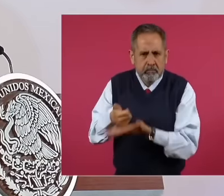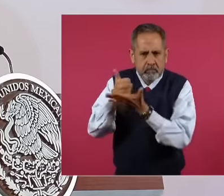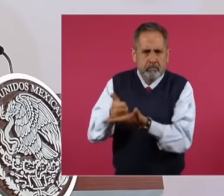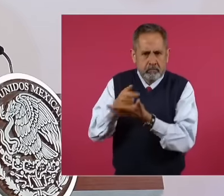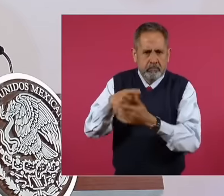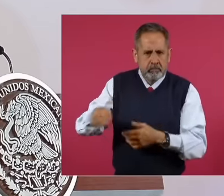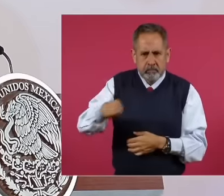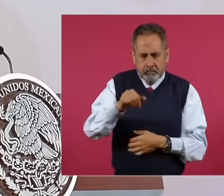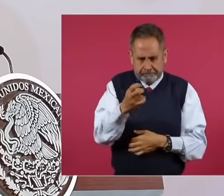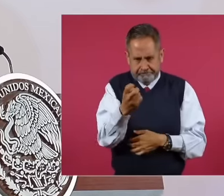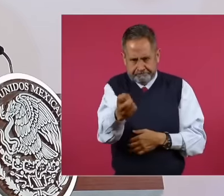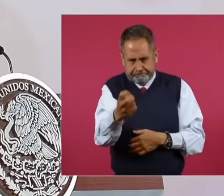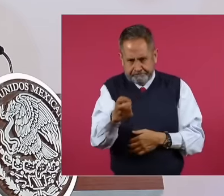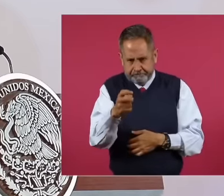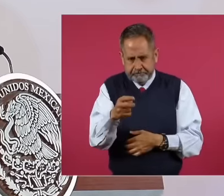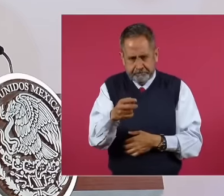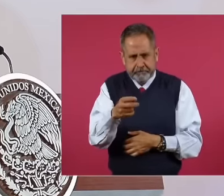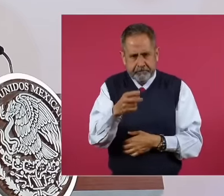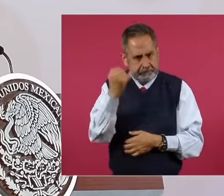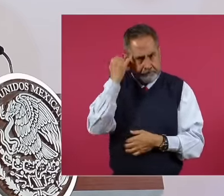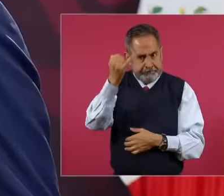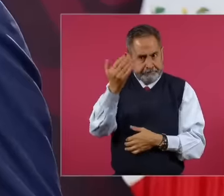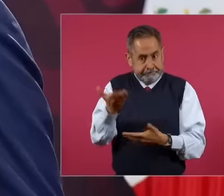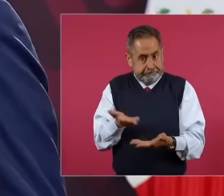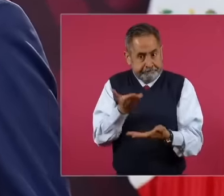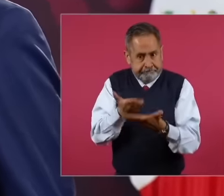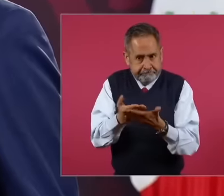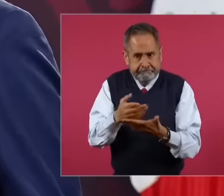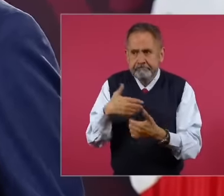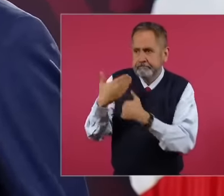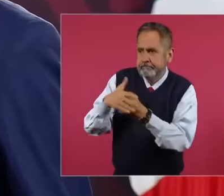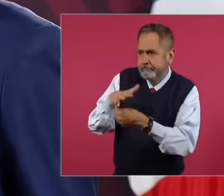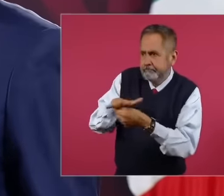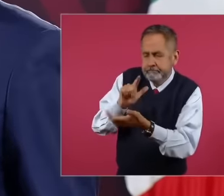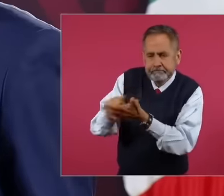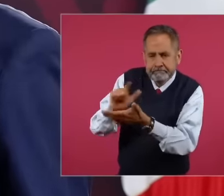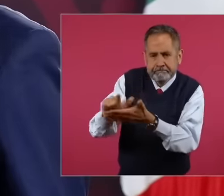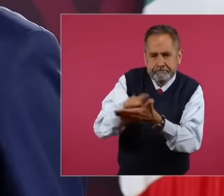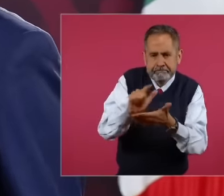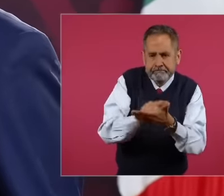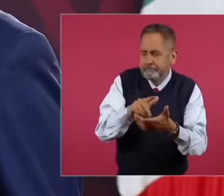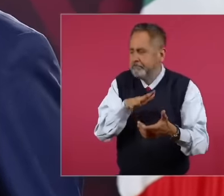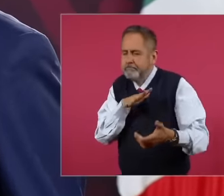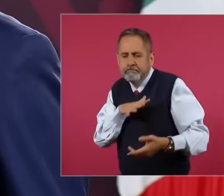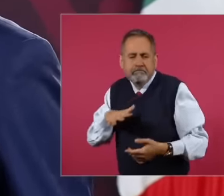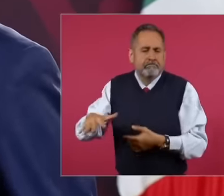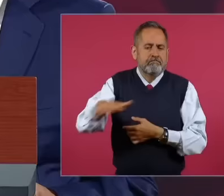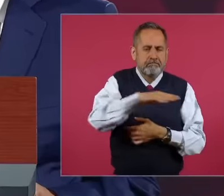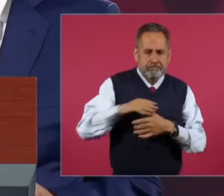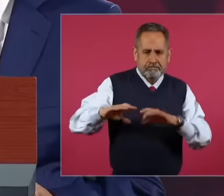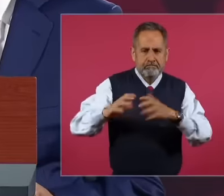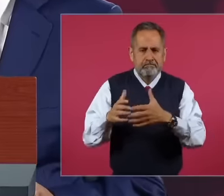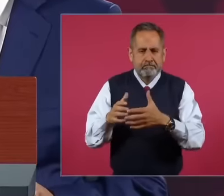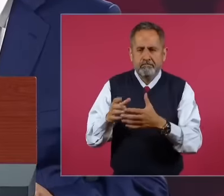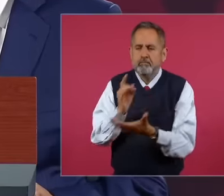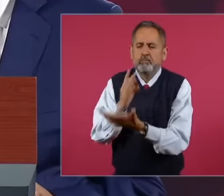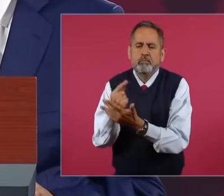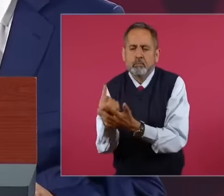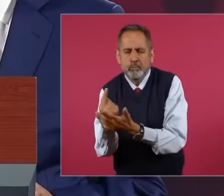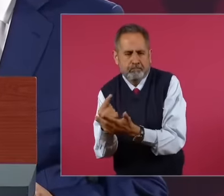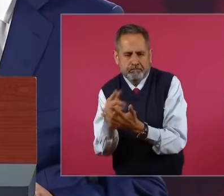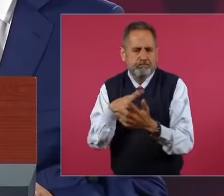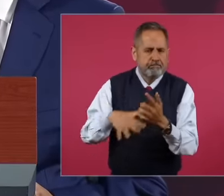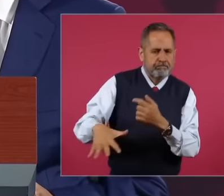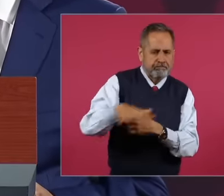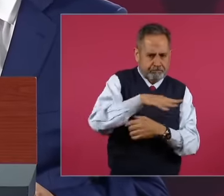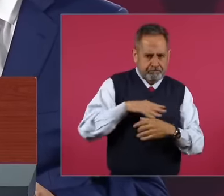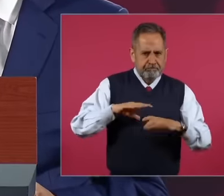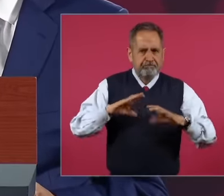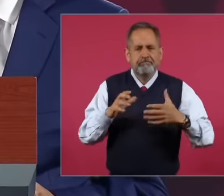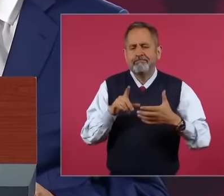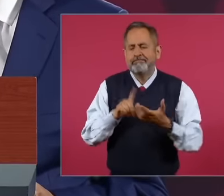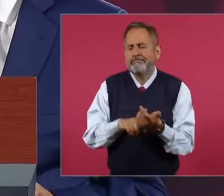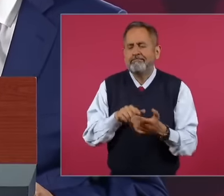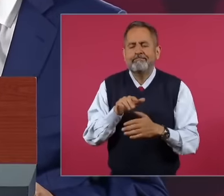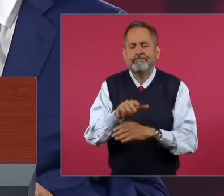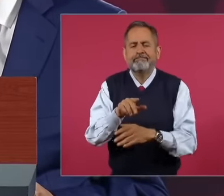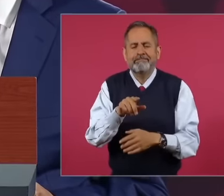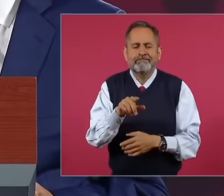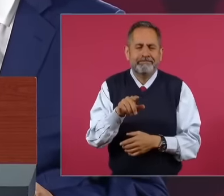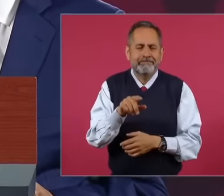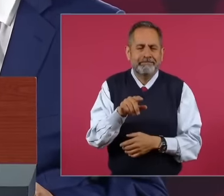with this approach to clean up the entire Basin Everything that has to do with the management of the